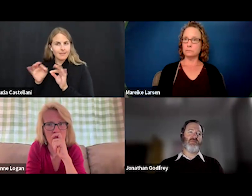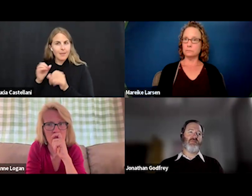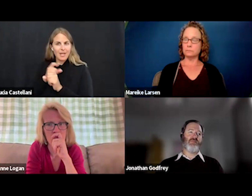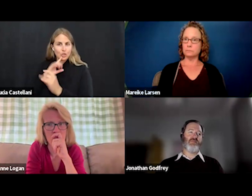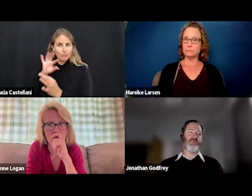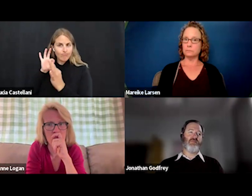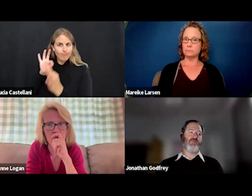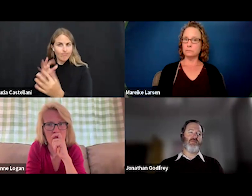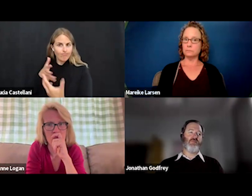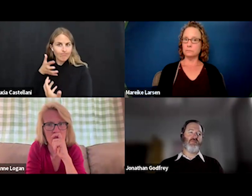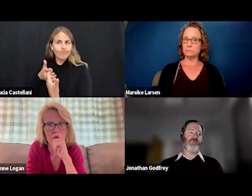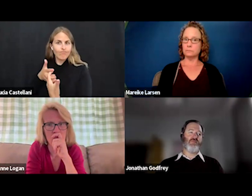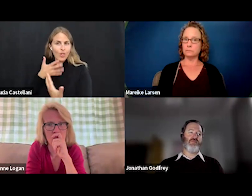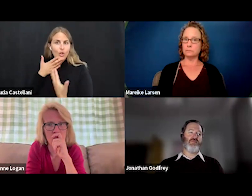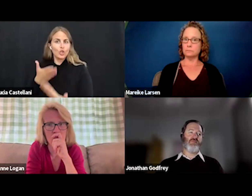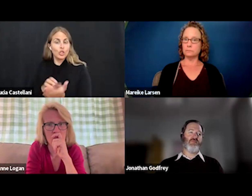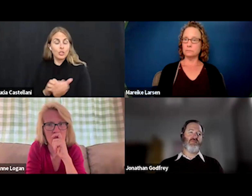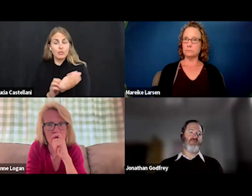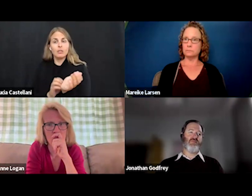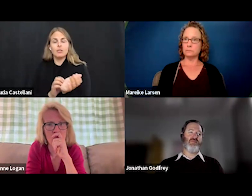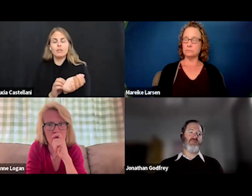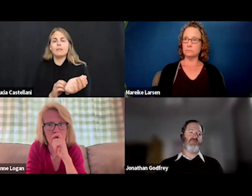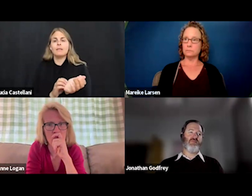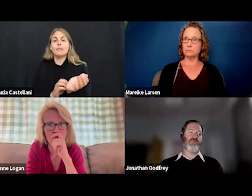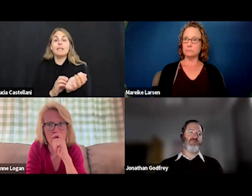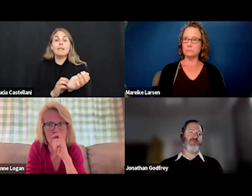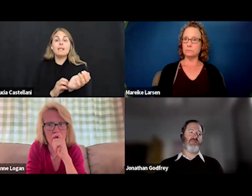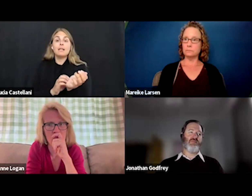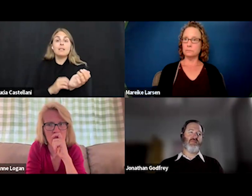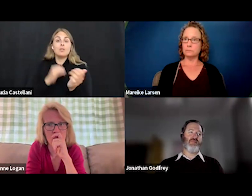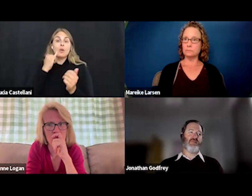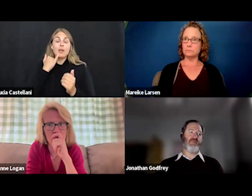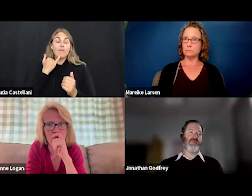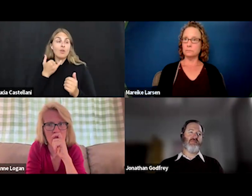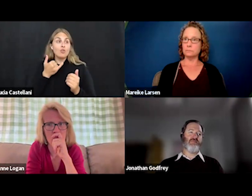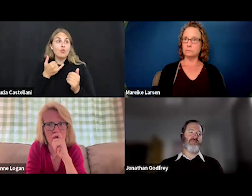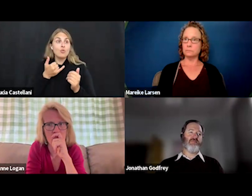That would be great, too. If you're asking about writing alternative text